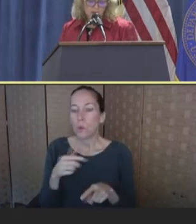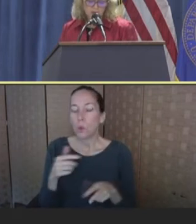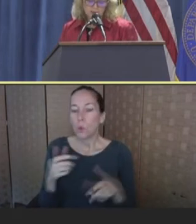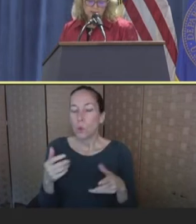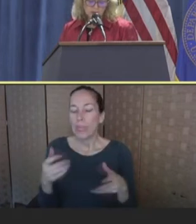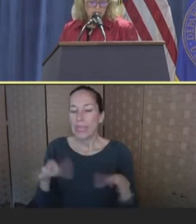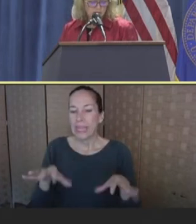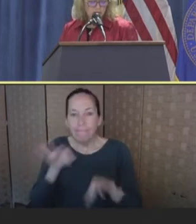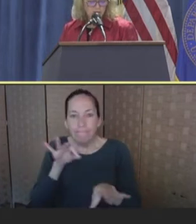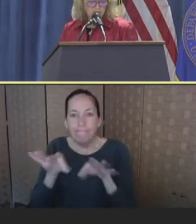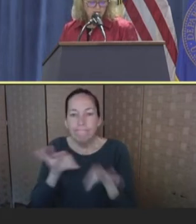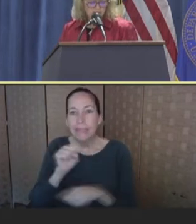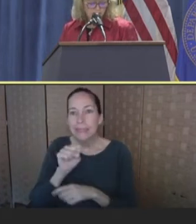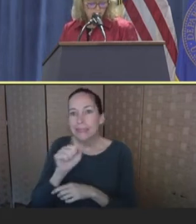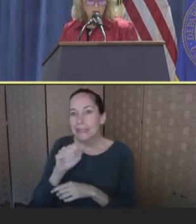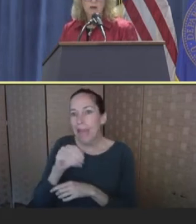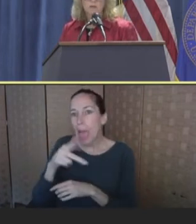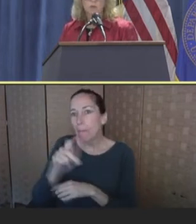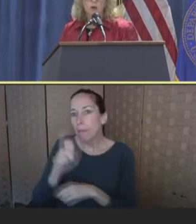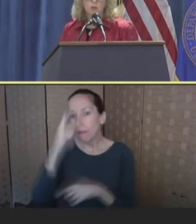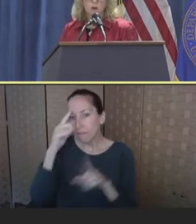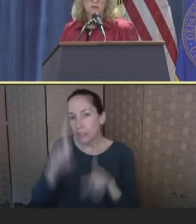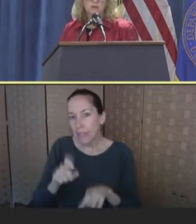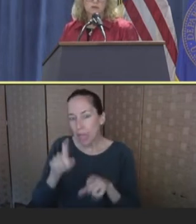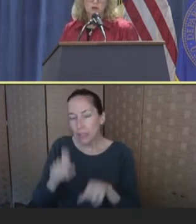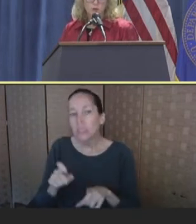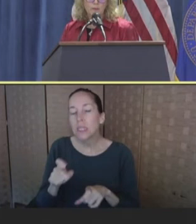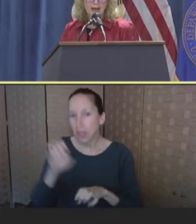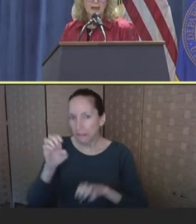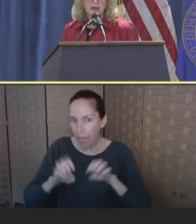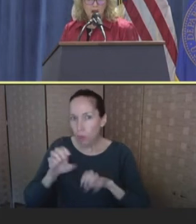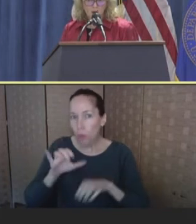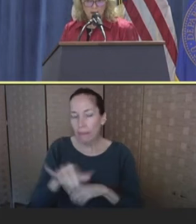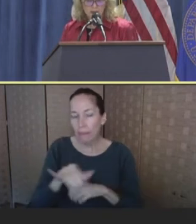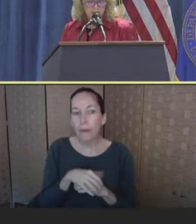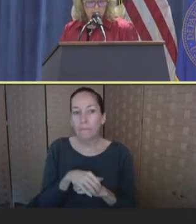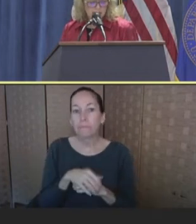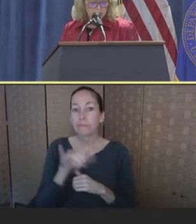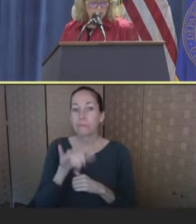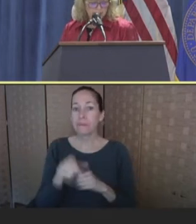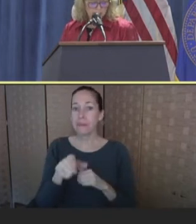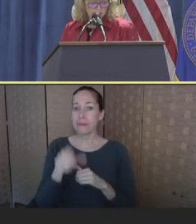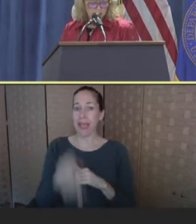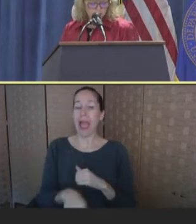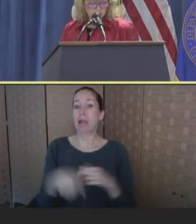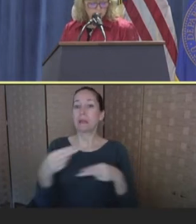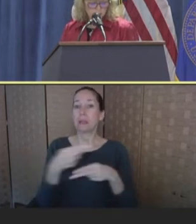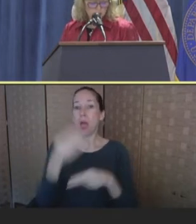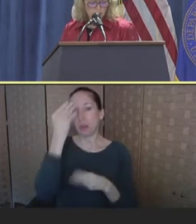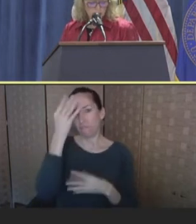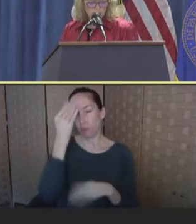You can see on here -- new, this is, again, what was known back in August, and they do continue.